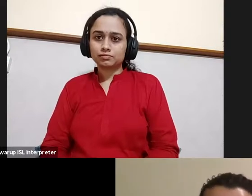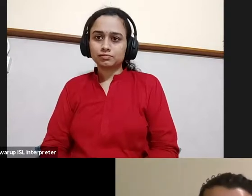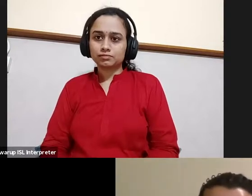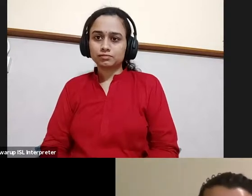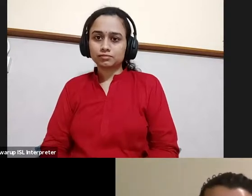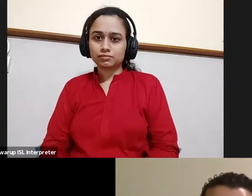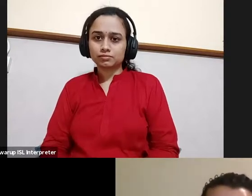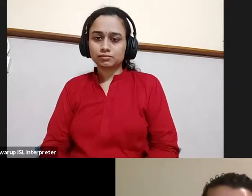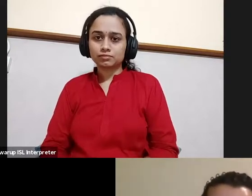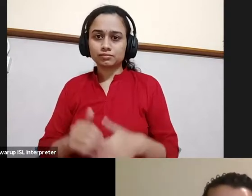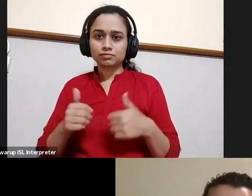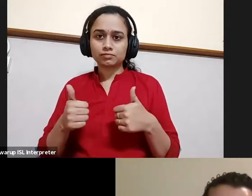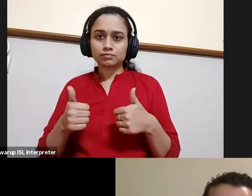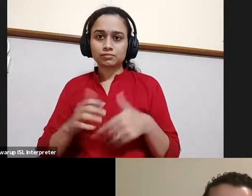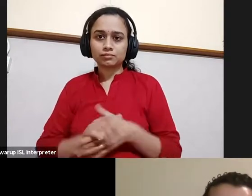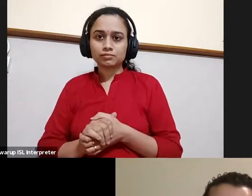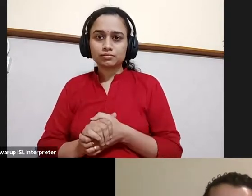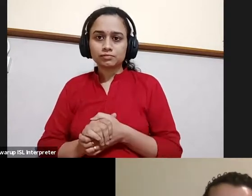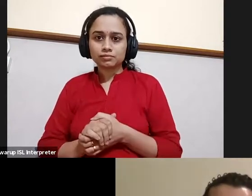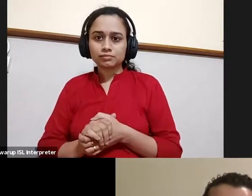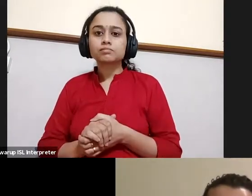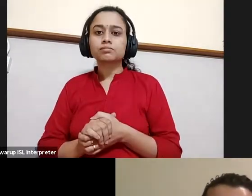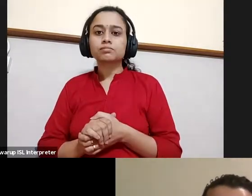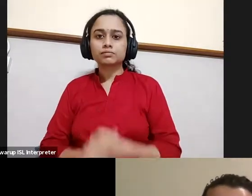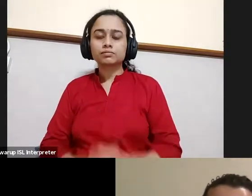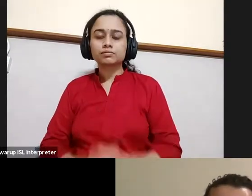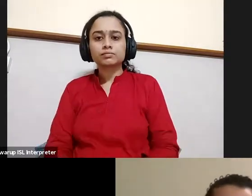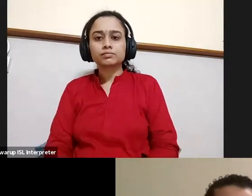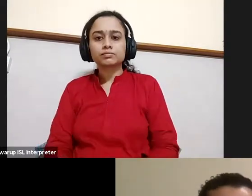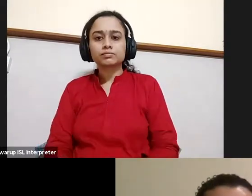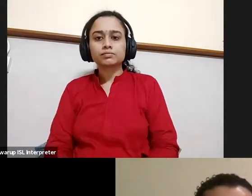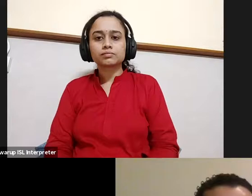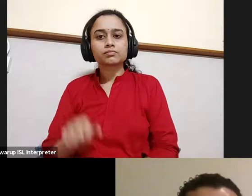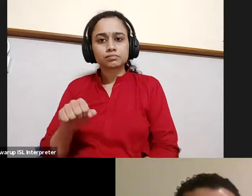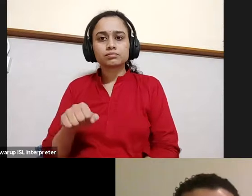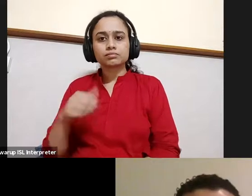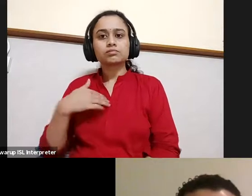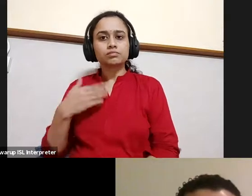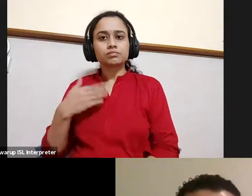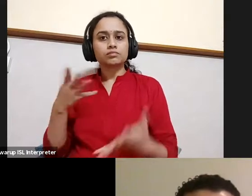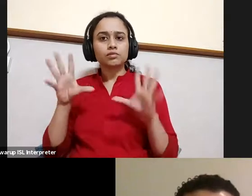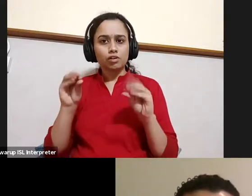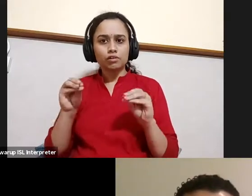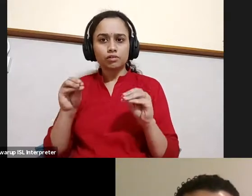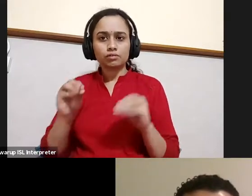um yeah i i think we can we can close things off not unless you have something else to add